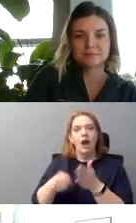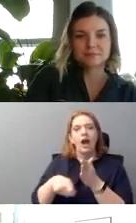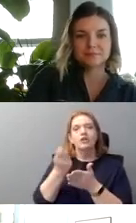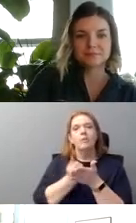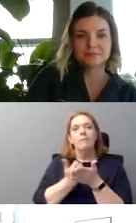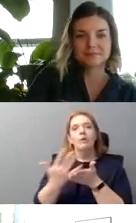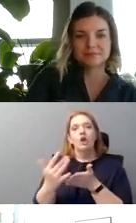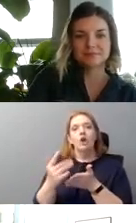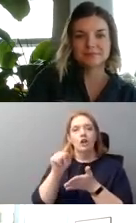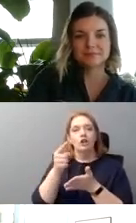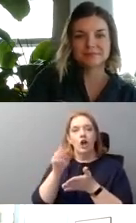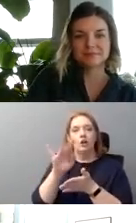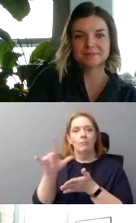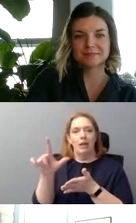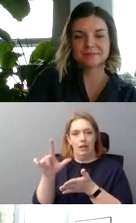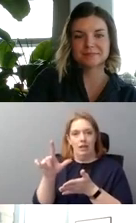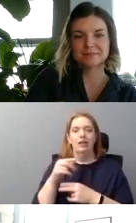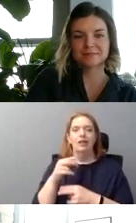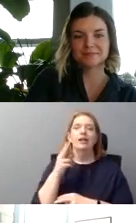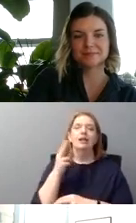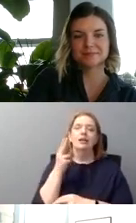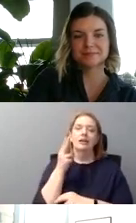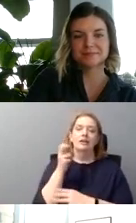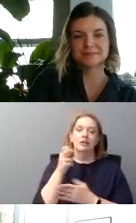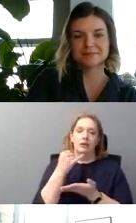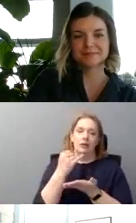for a dollar written out to the church the little green man which I always think is funny,